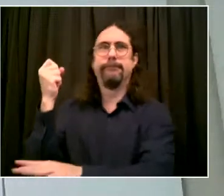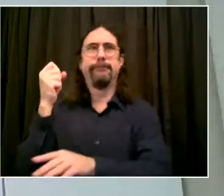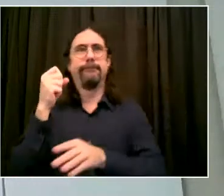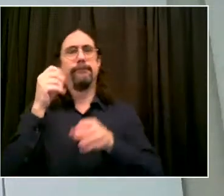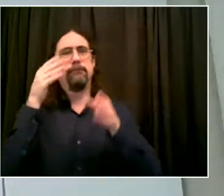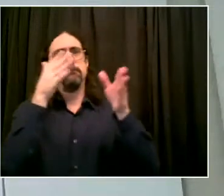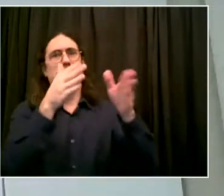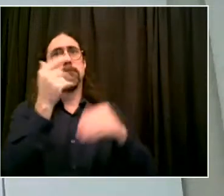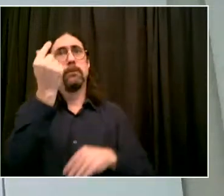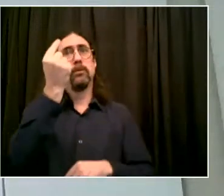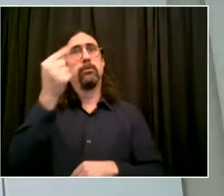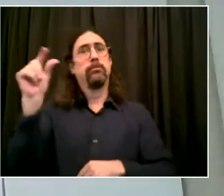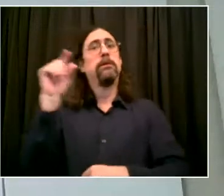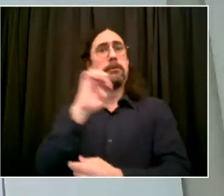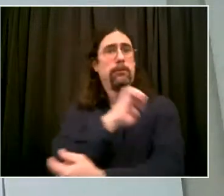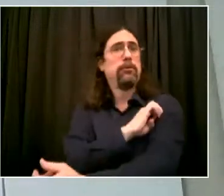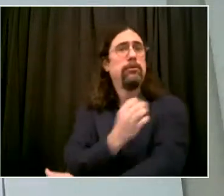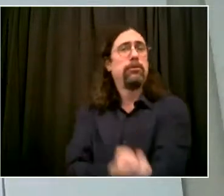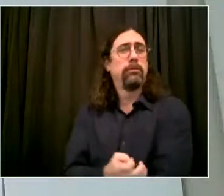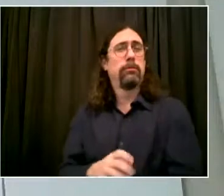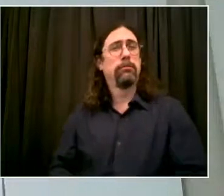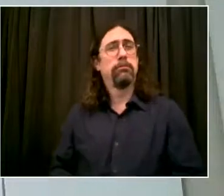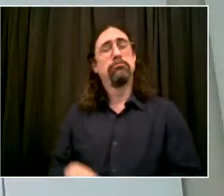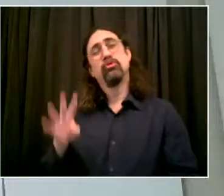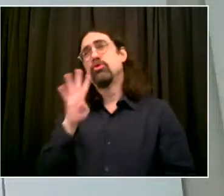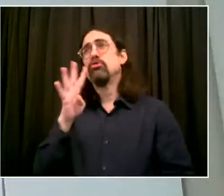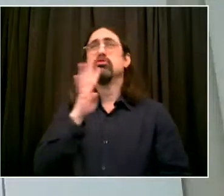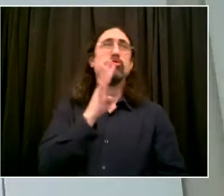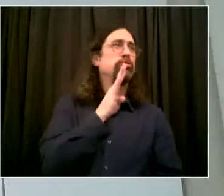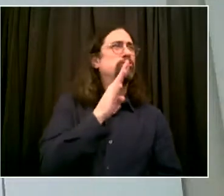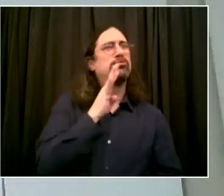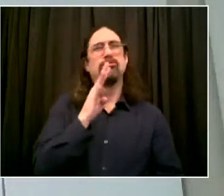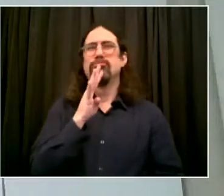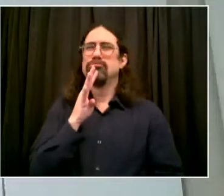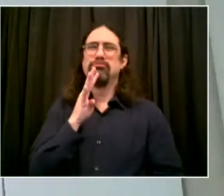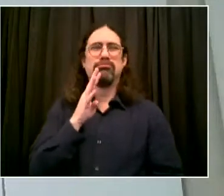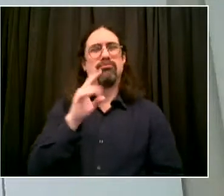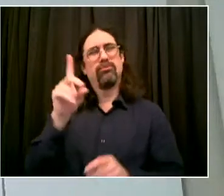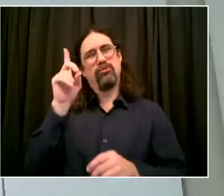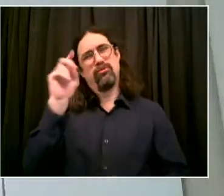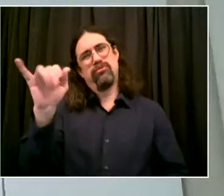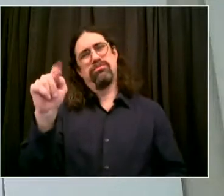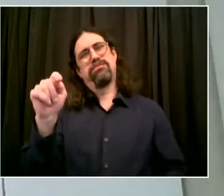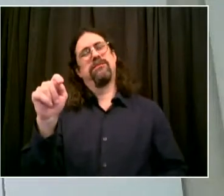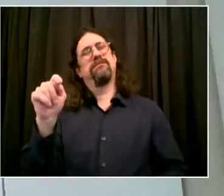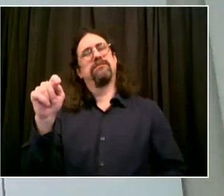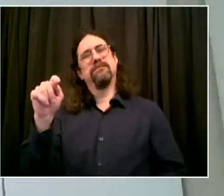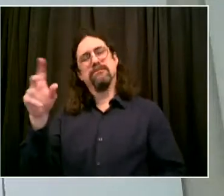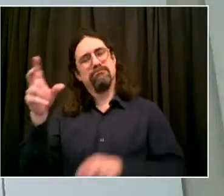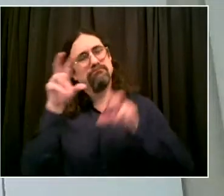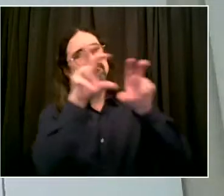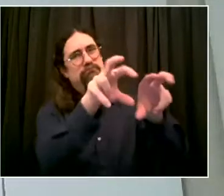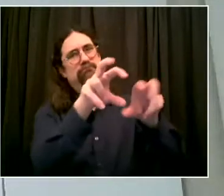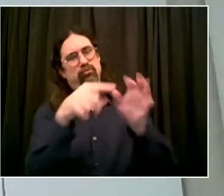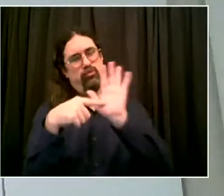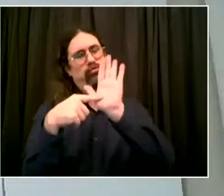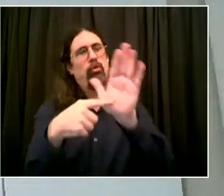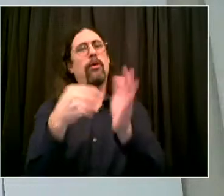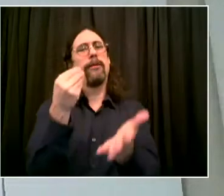TO DIVEST FROM OSFSISIFL UUEL OWNERS AND DEDENDMA A NEW COMMITMTMNTE PUTTING ACTIONS TO THE WORD WHICH IIS CRITICALLY IMPORTANT. WE ARE SEEING